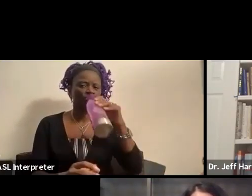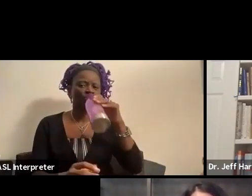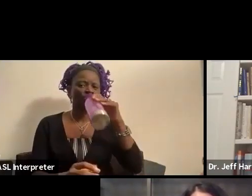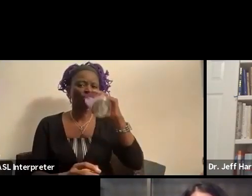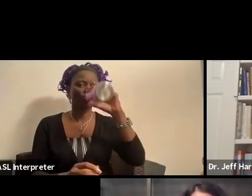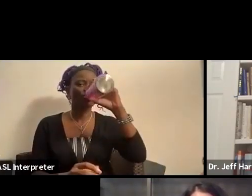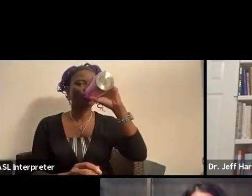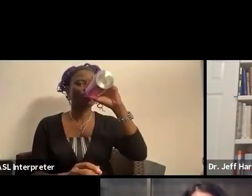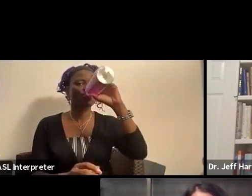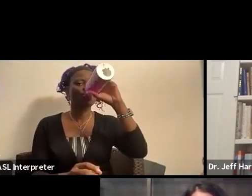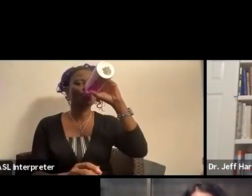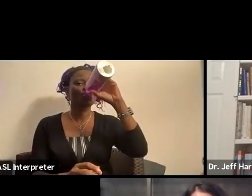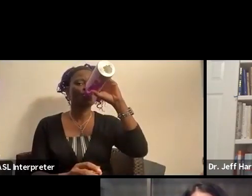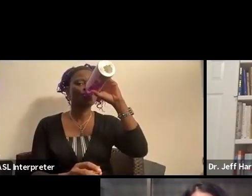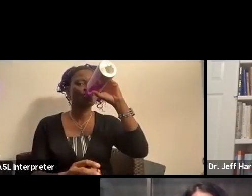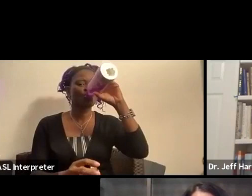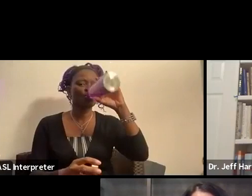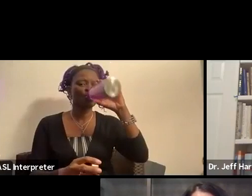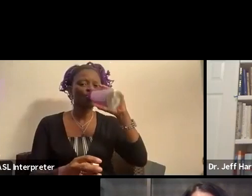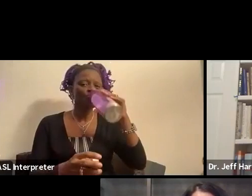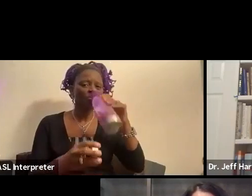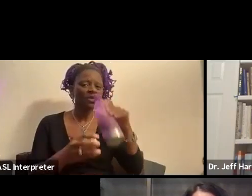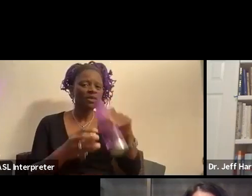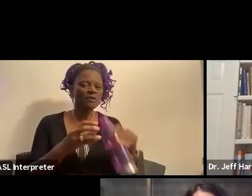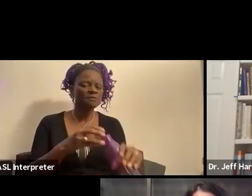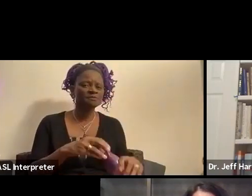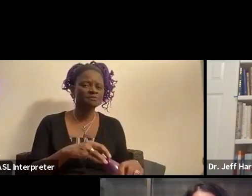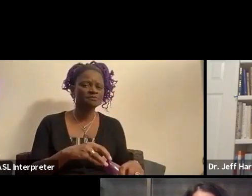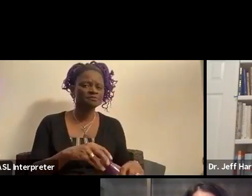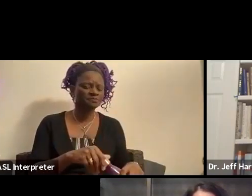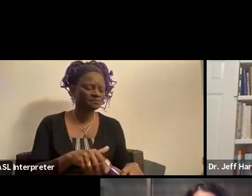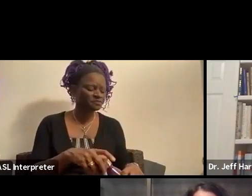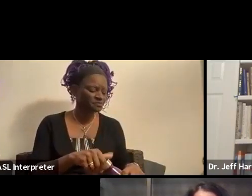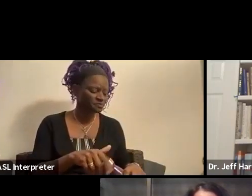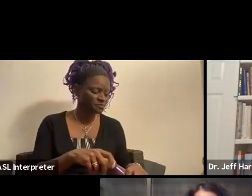our businesses that have large have have outbreaks or